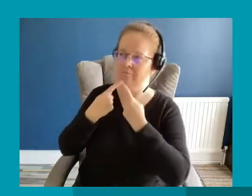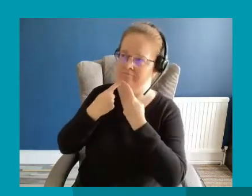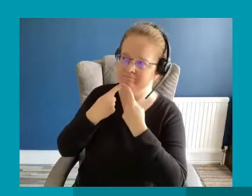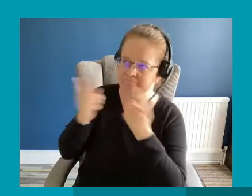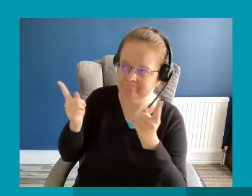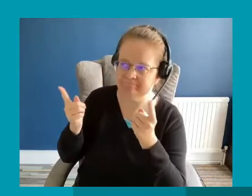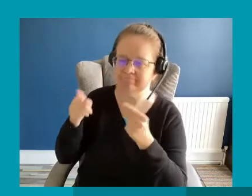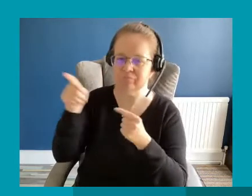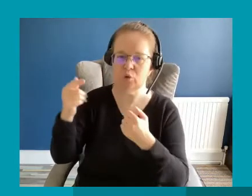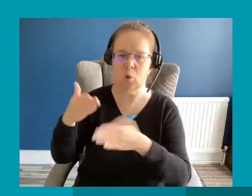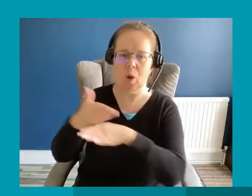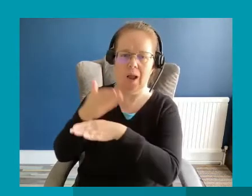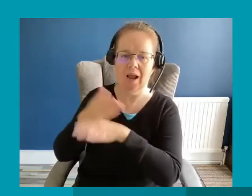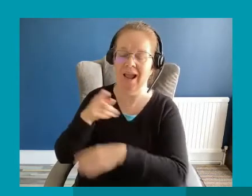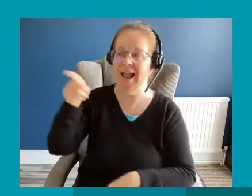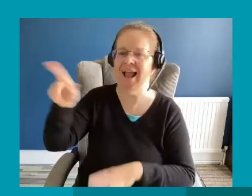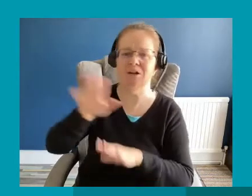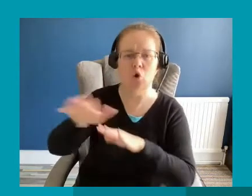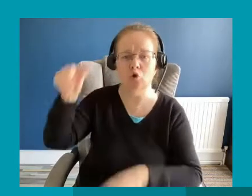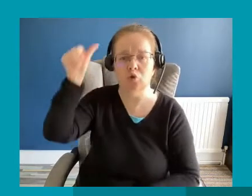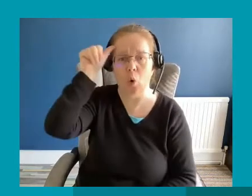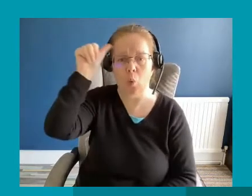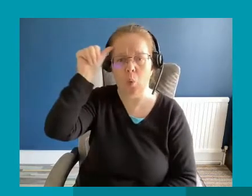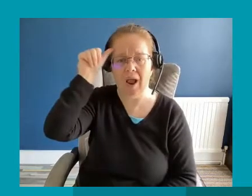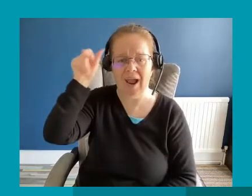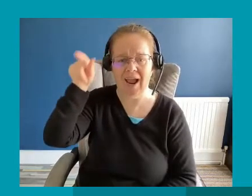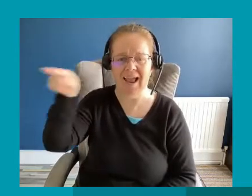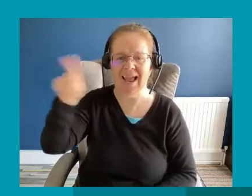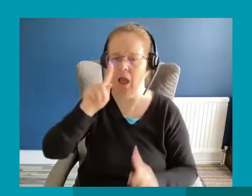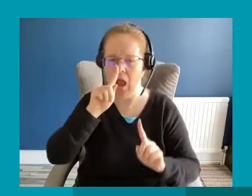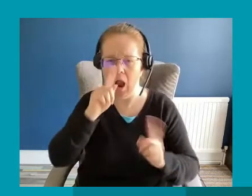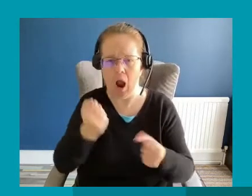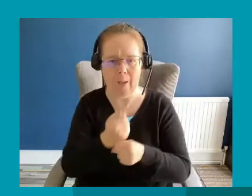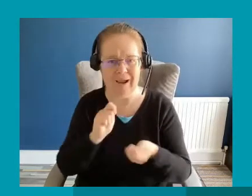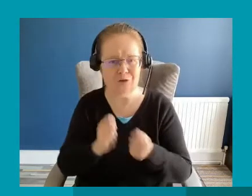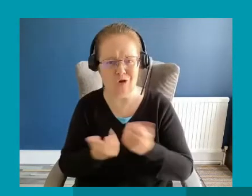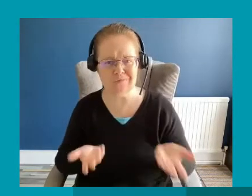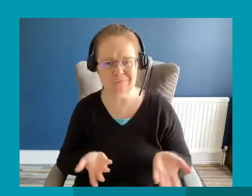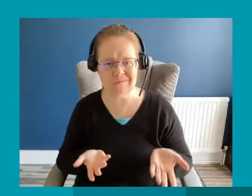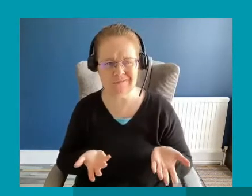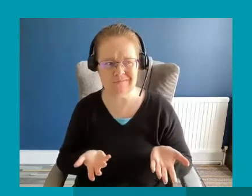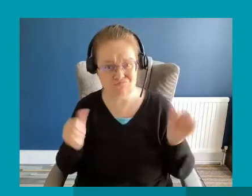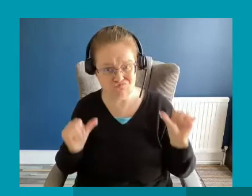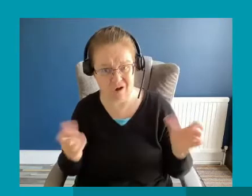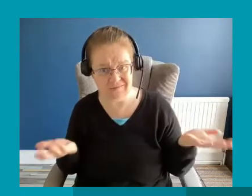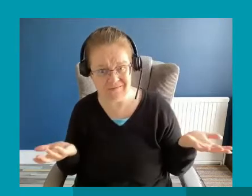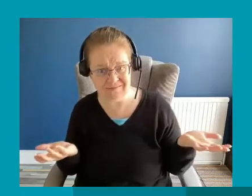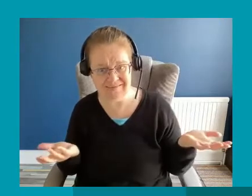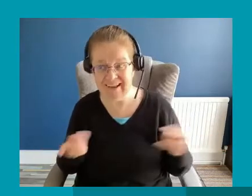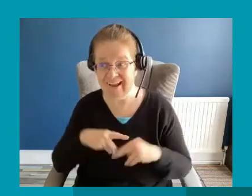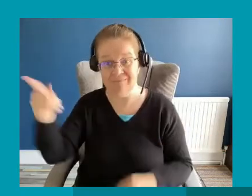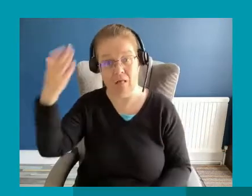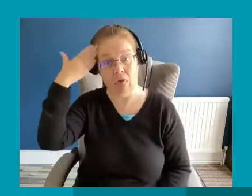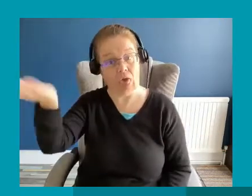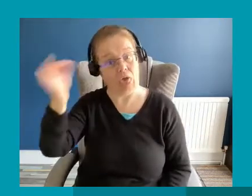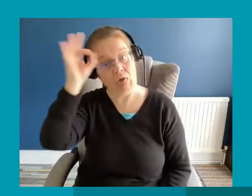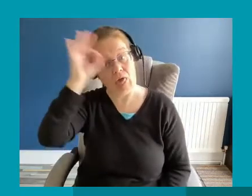if the employer is not aware they can't make adjustments, right? We don't know what we don't know.